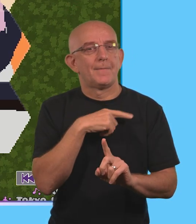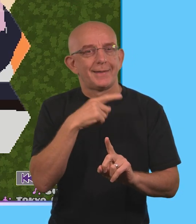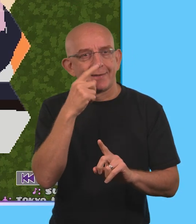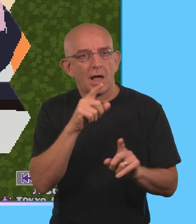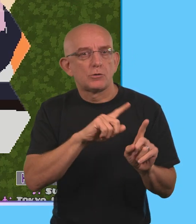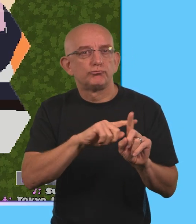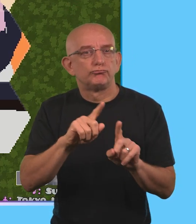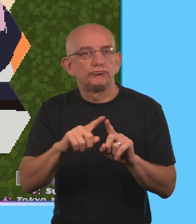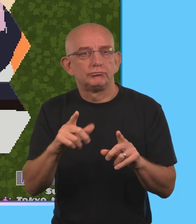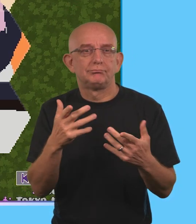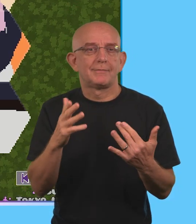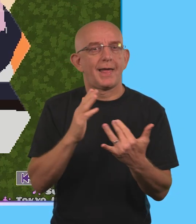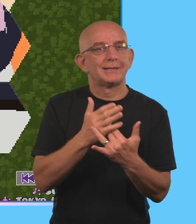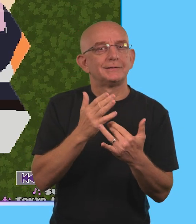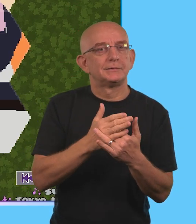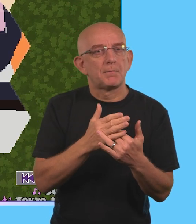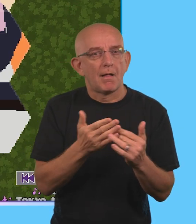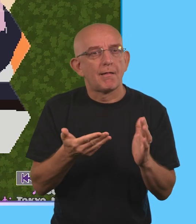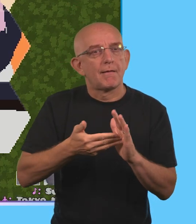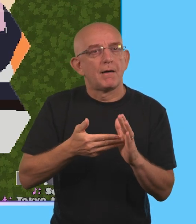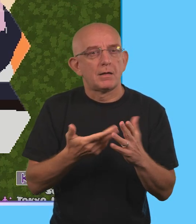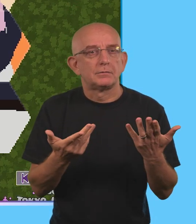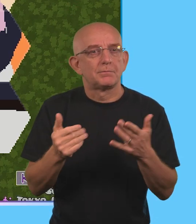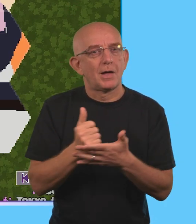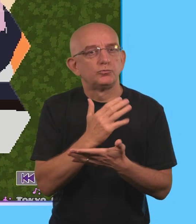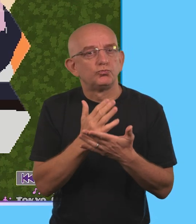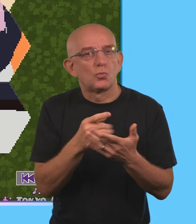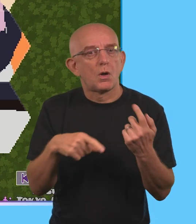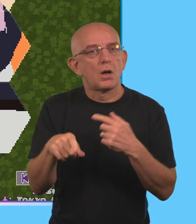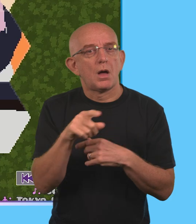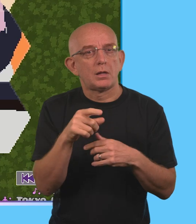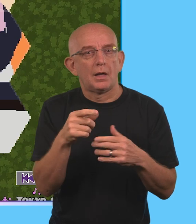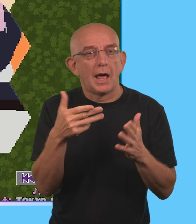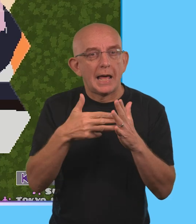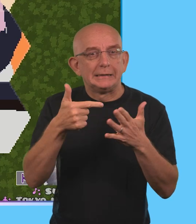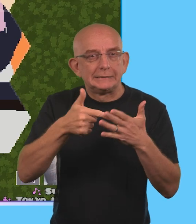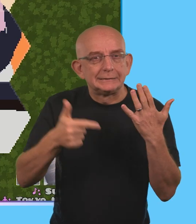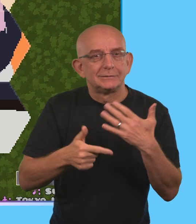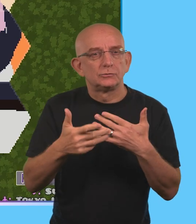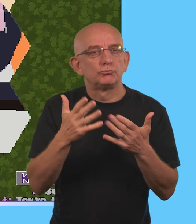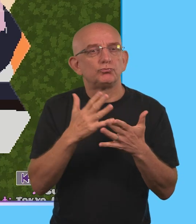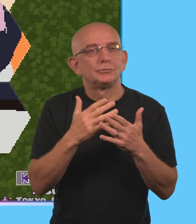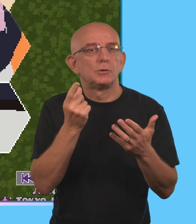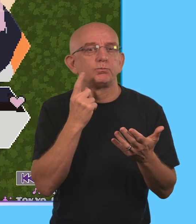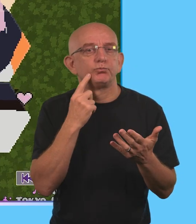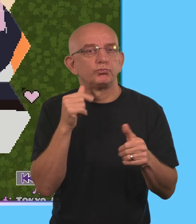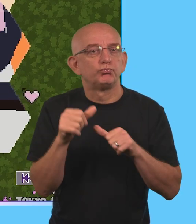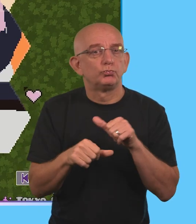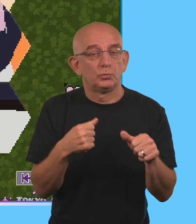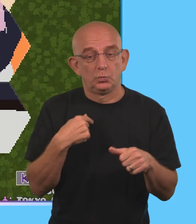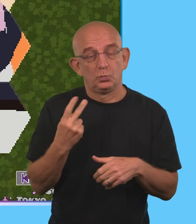So we're doing our best to make our games accessible, as well as making sure that they run on low spec computers. We are just two novice developers,